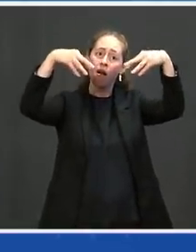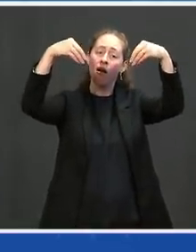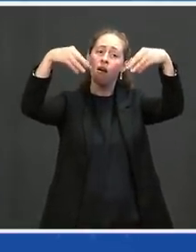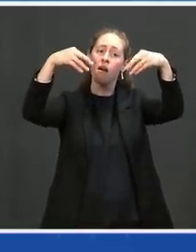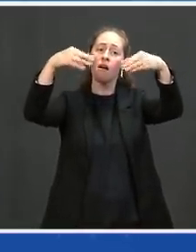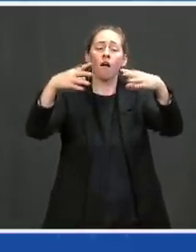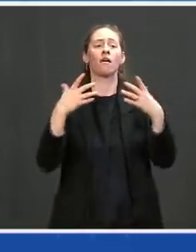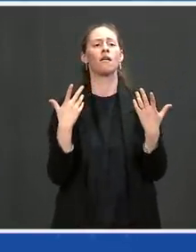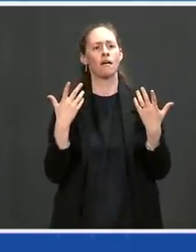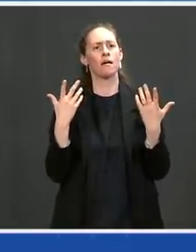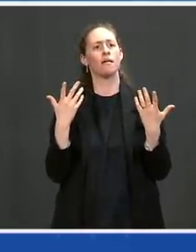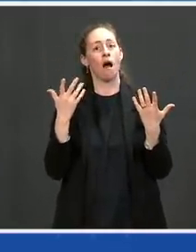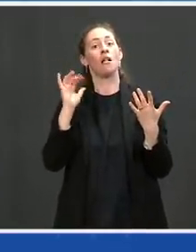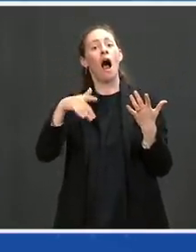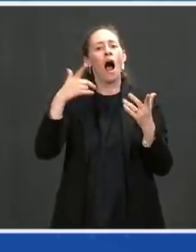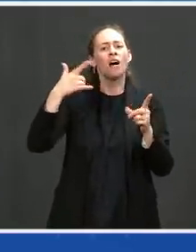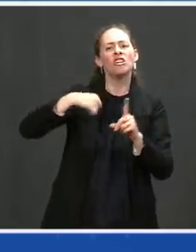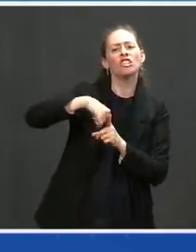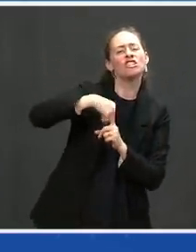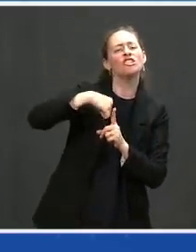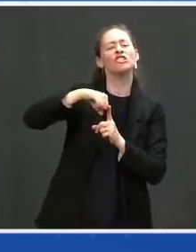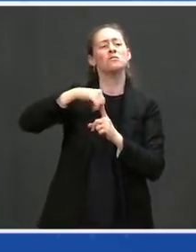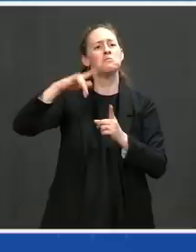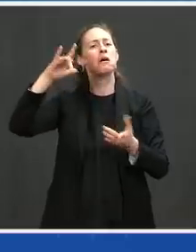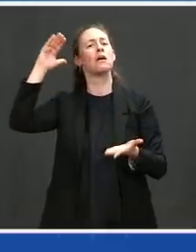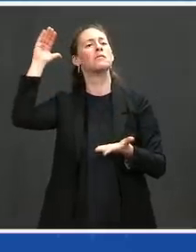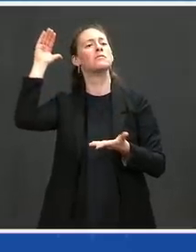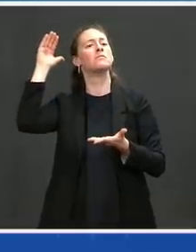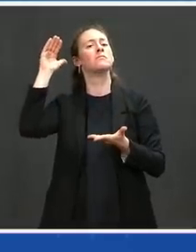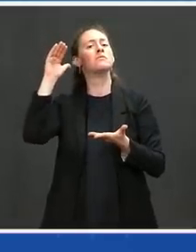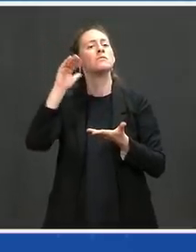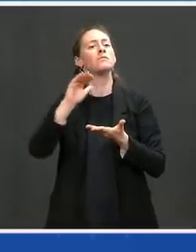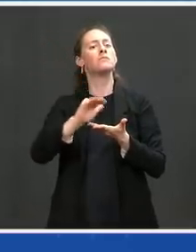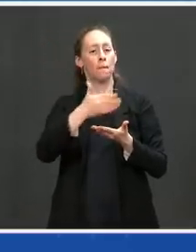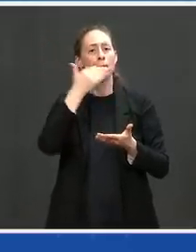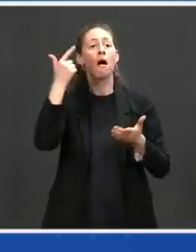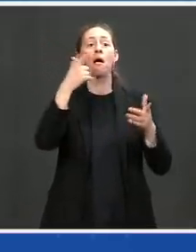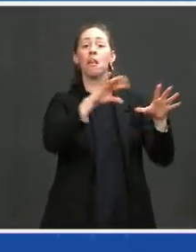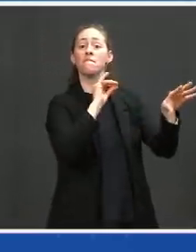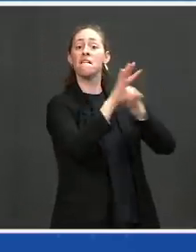Fewer people sought to leave. When this hurricane occurred -- two hurricanes --